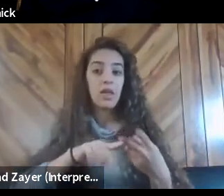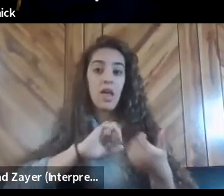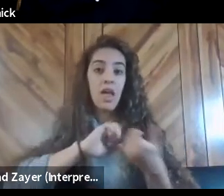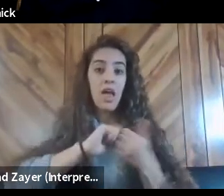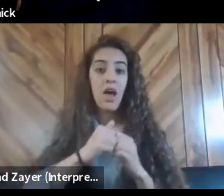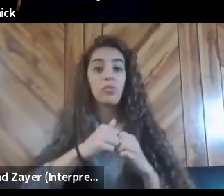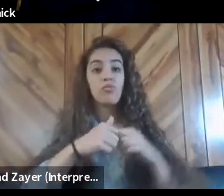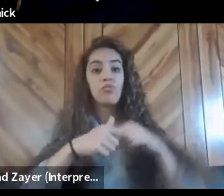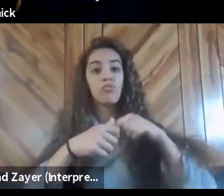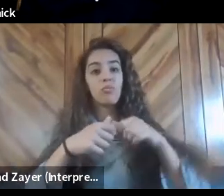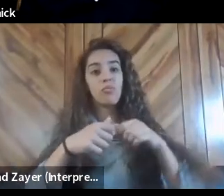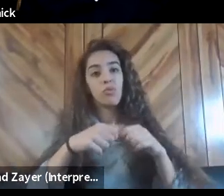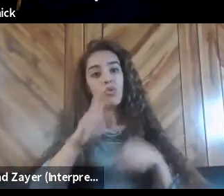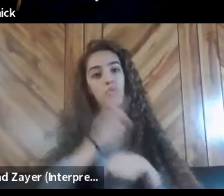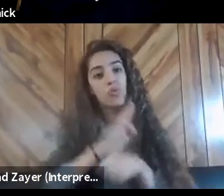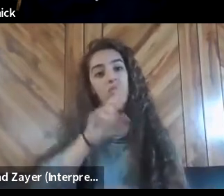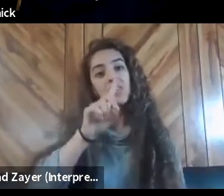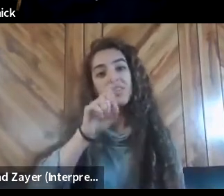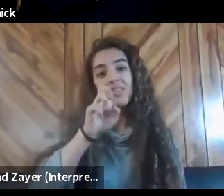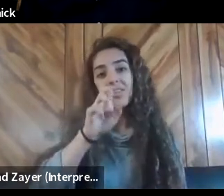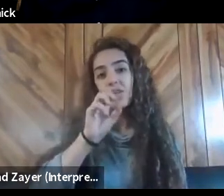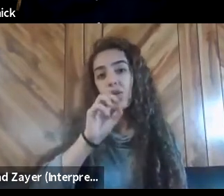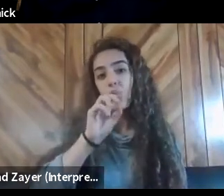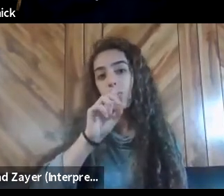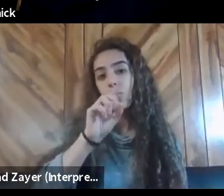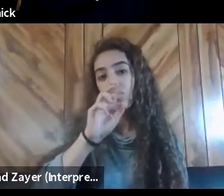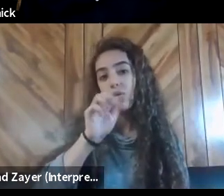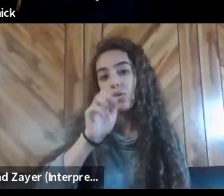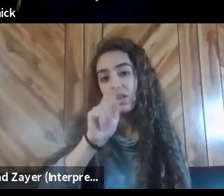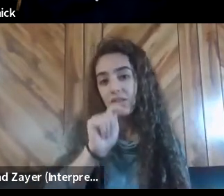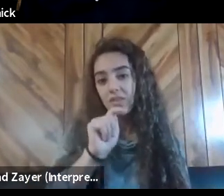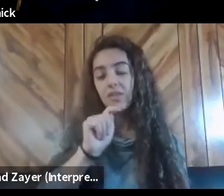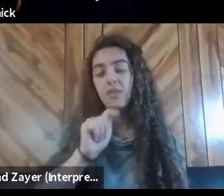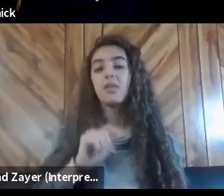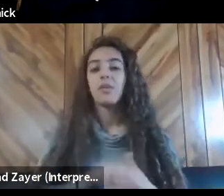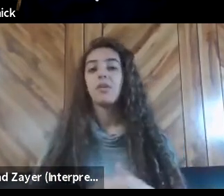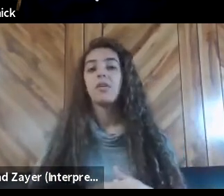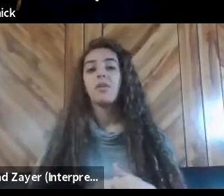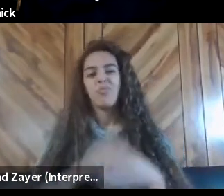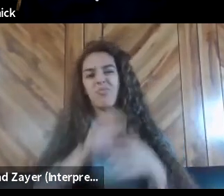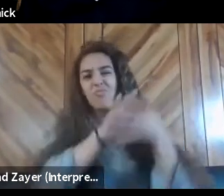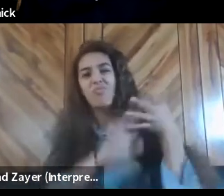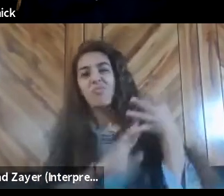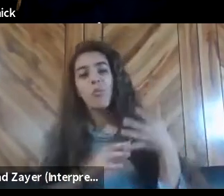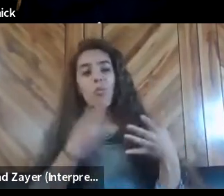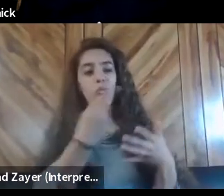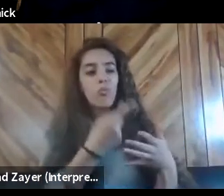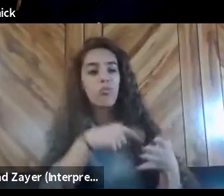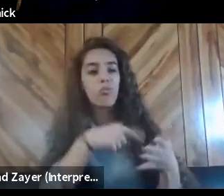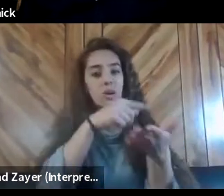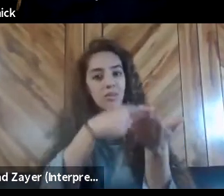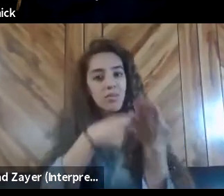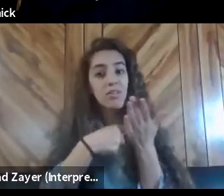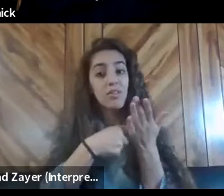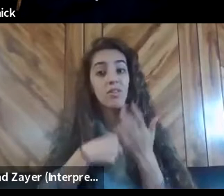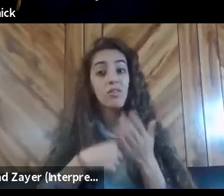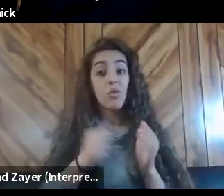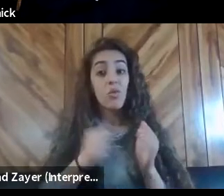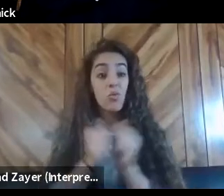and all of these things. And so, you know, with the, with a young lady, you also have to worry about her monthly cycle